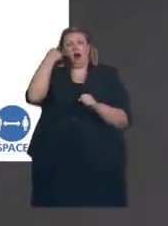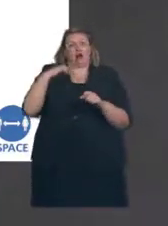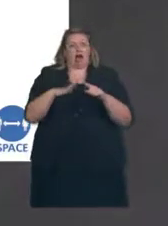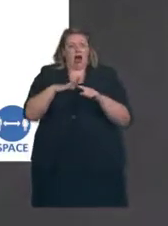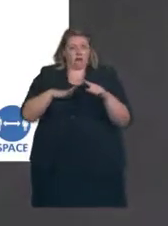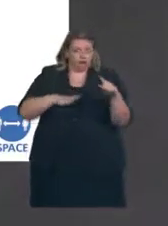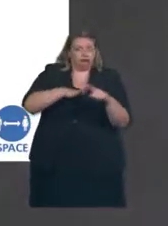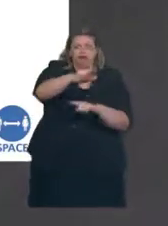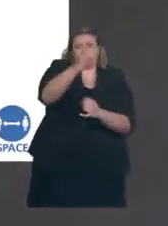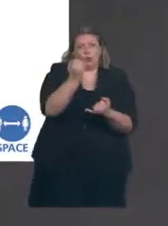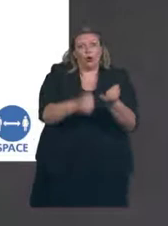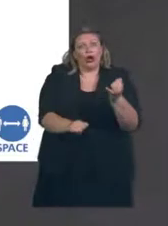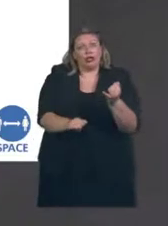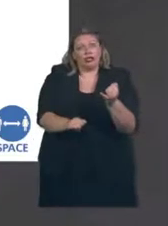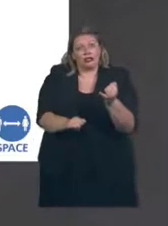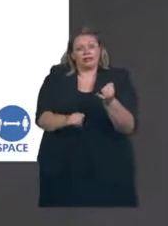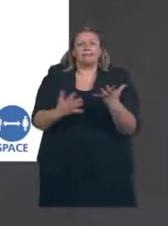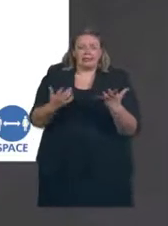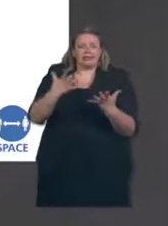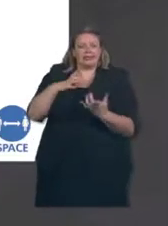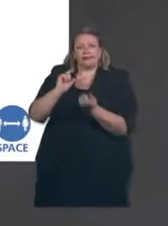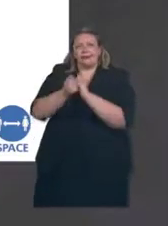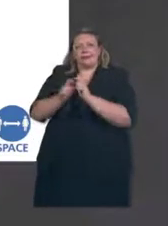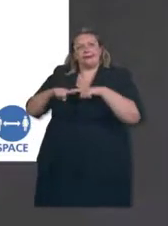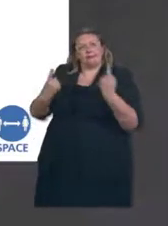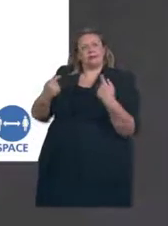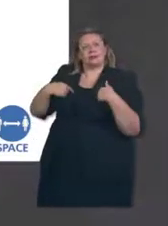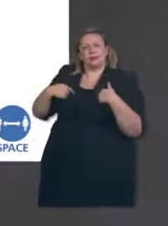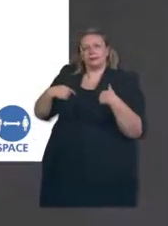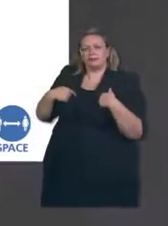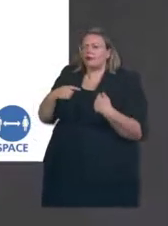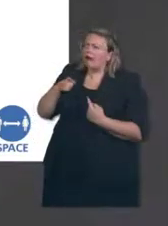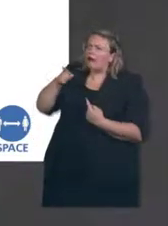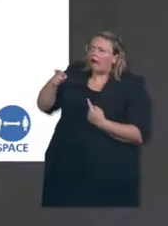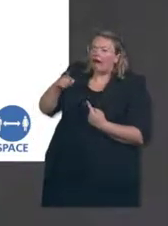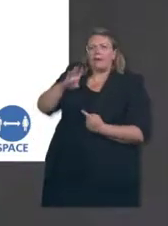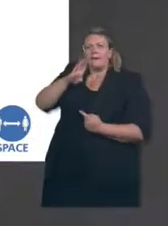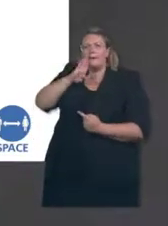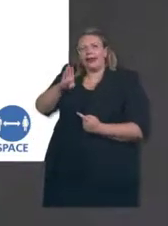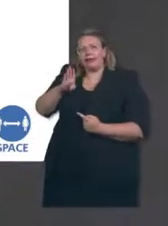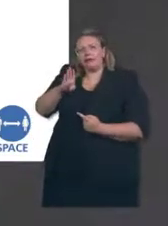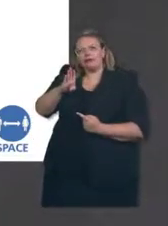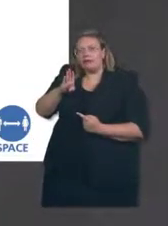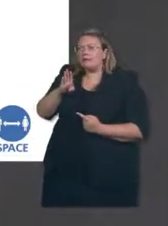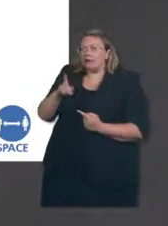In Belgium, the same sort of graph was happening Initially a rate went up quite sharply